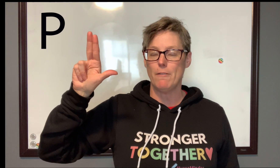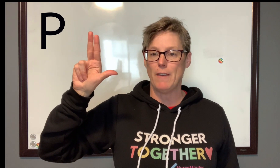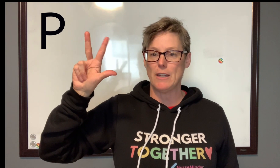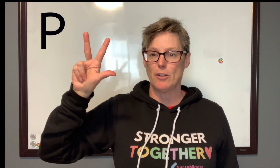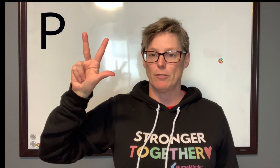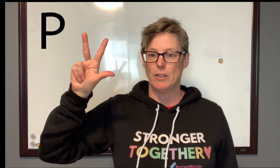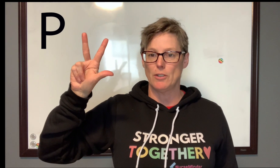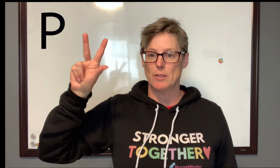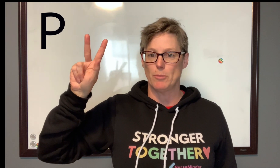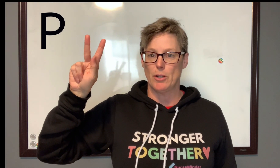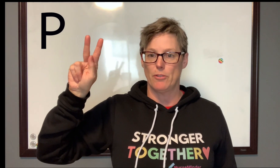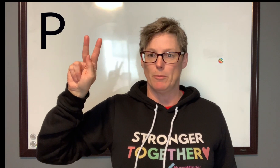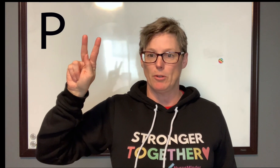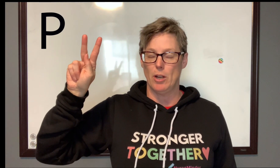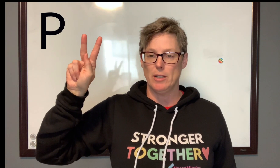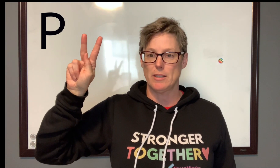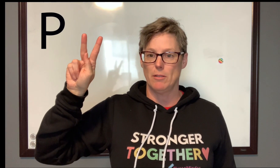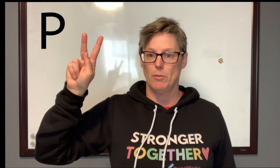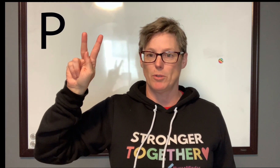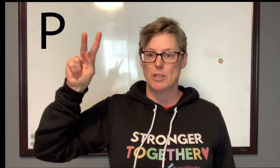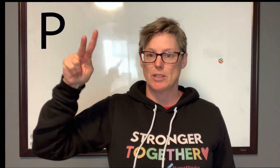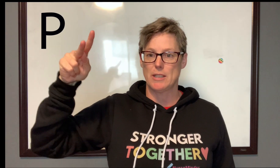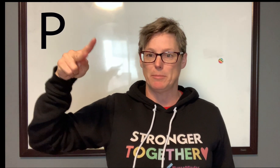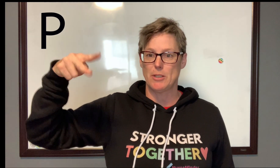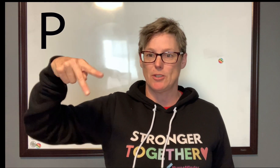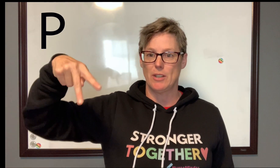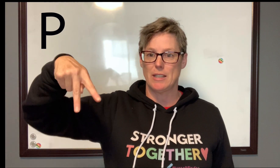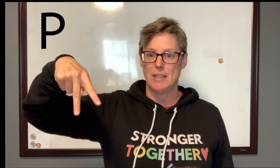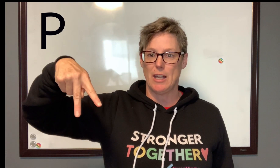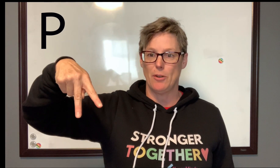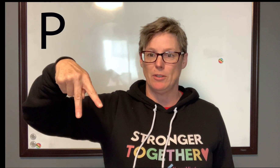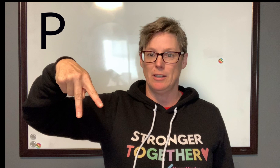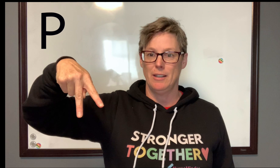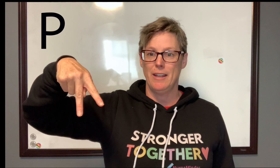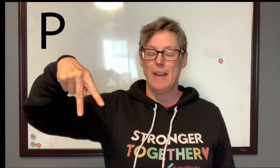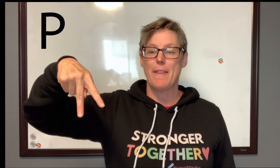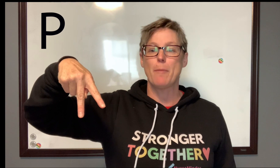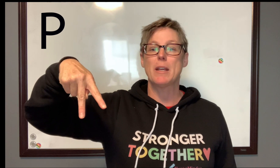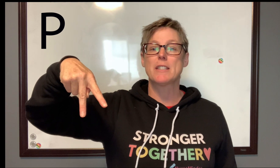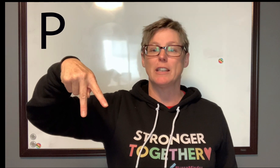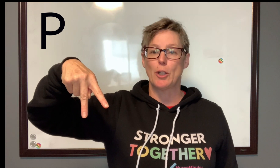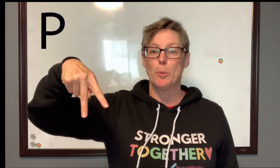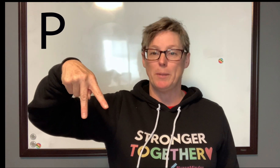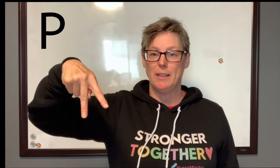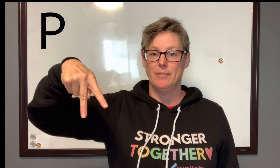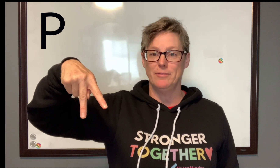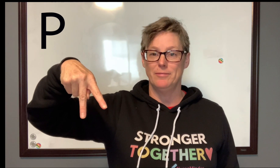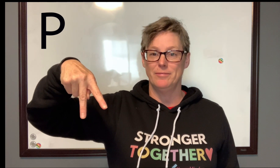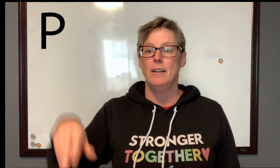fanned out our fingers and brought our thumb across we're just going to simply turn that